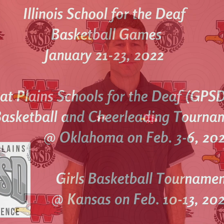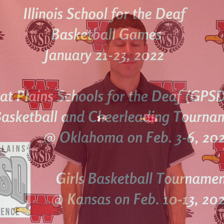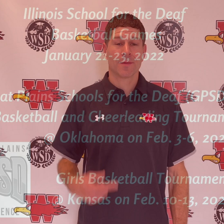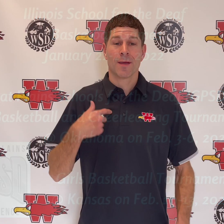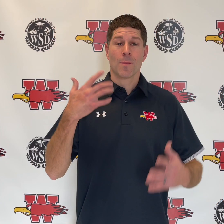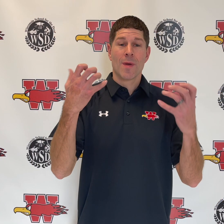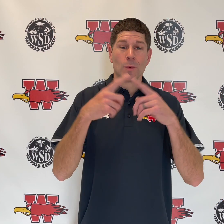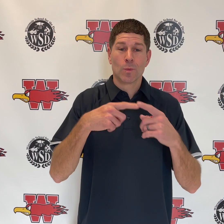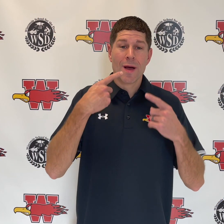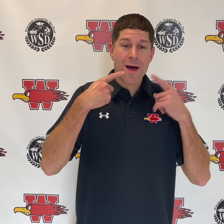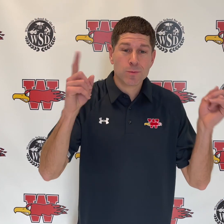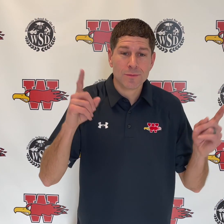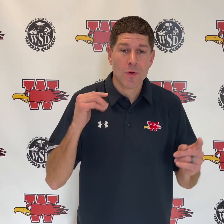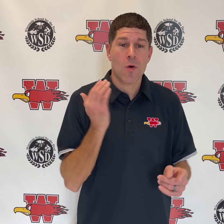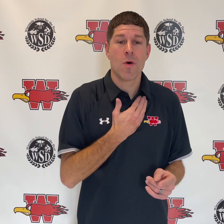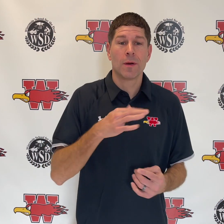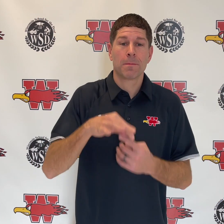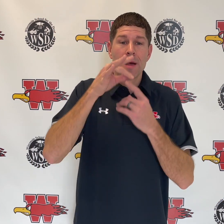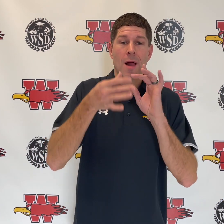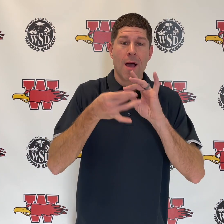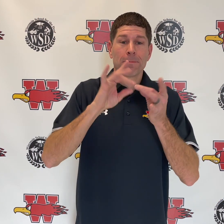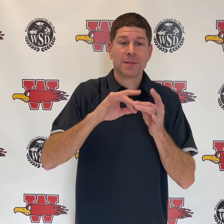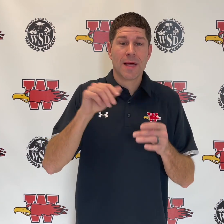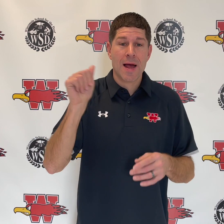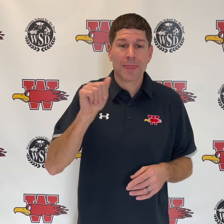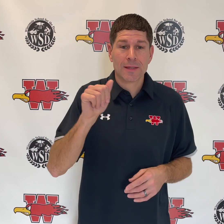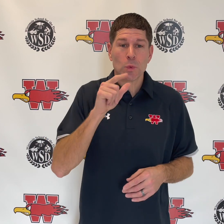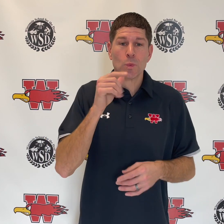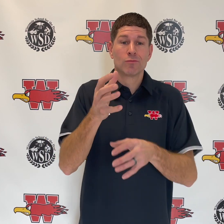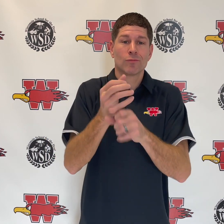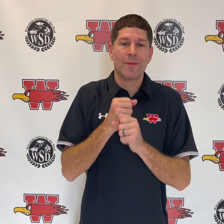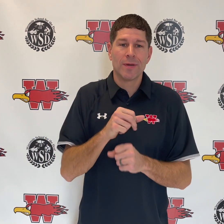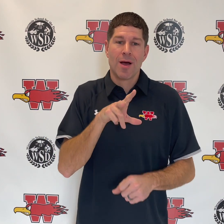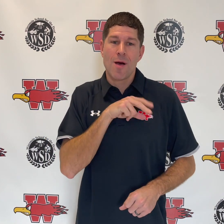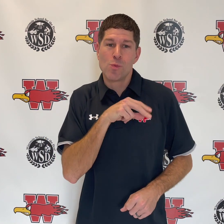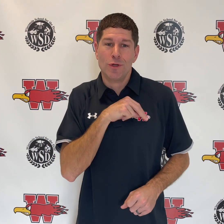I would also like to announce our Special Olympic athletes who won awards last